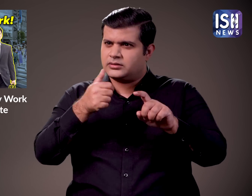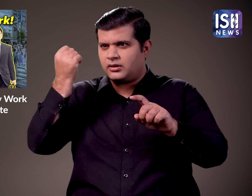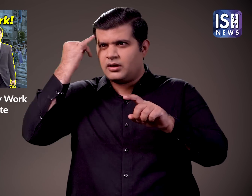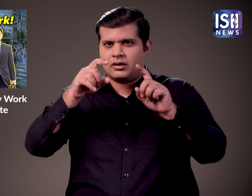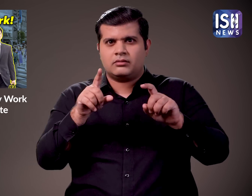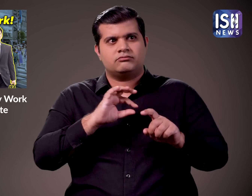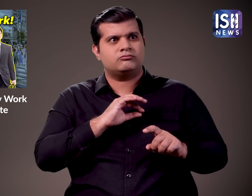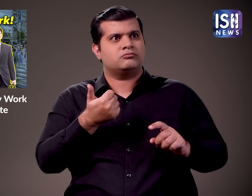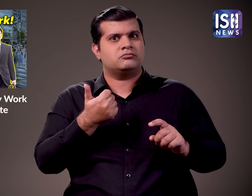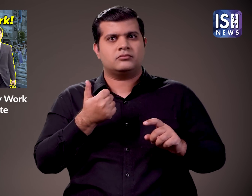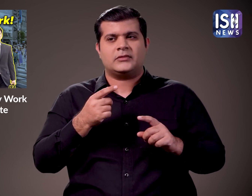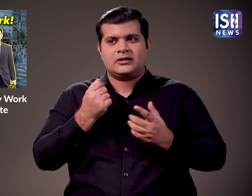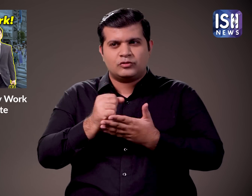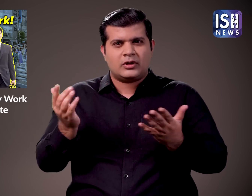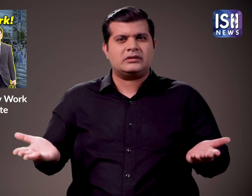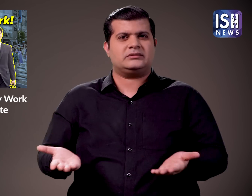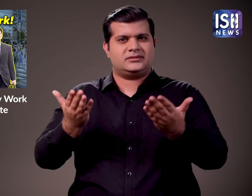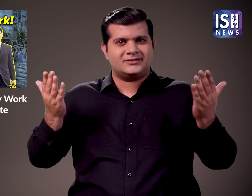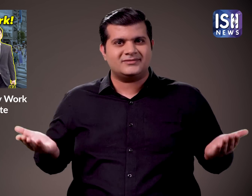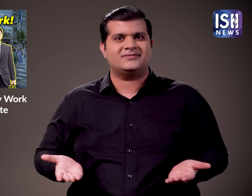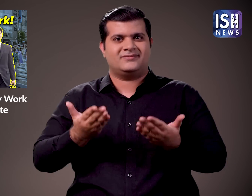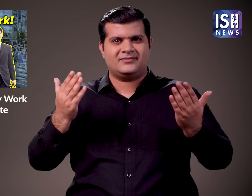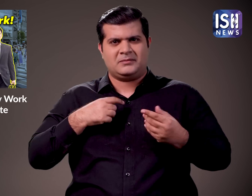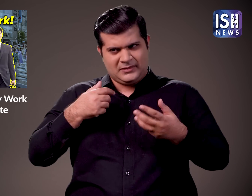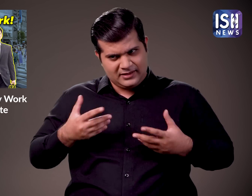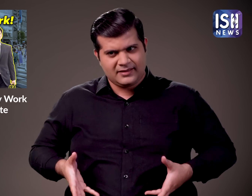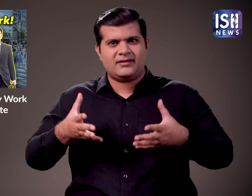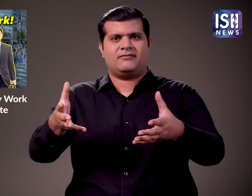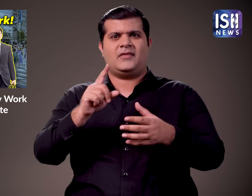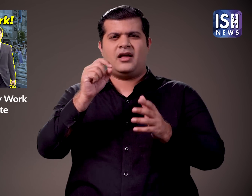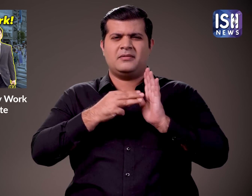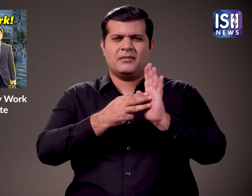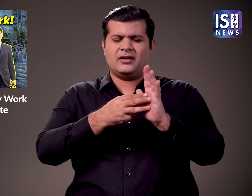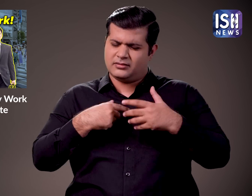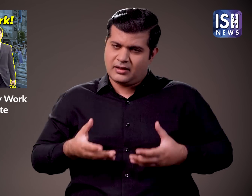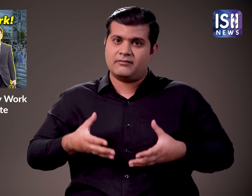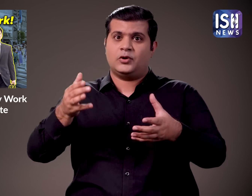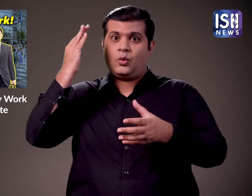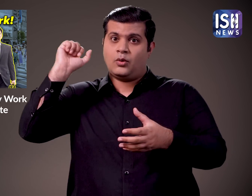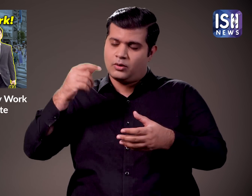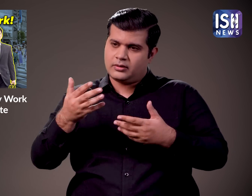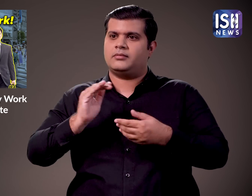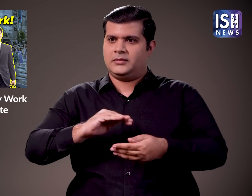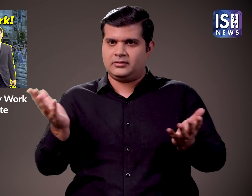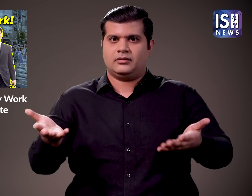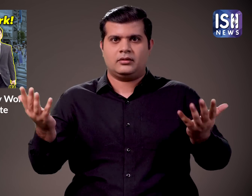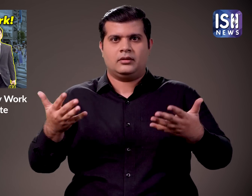to assess public opinion before implementing this initiative and encouraging the public.